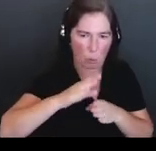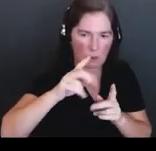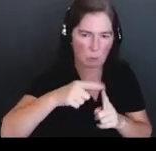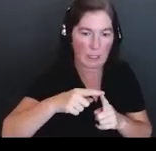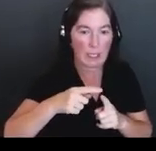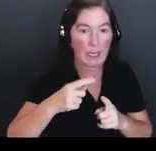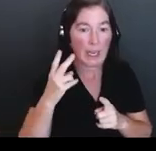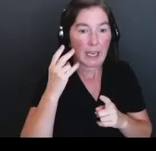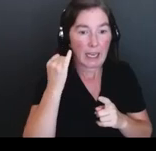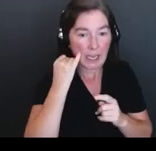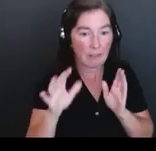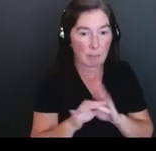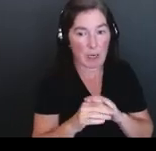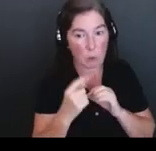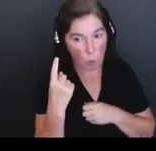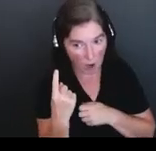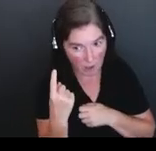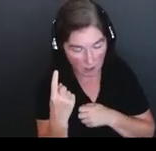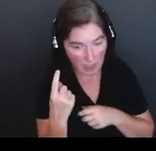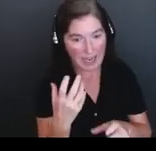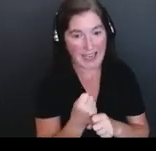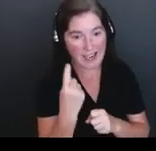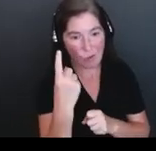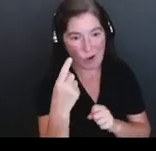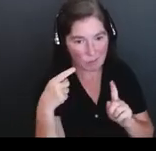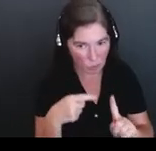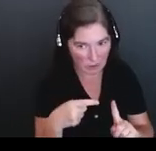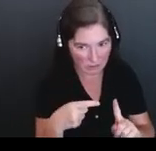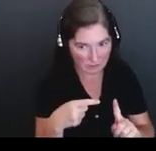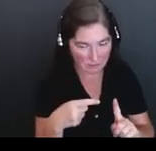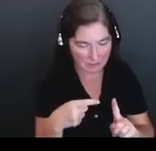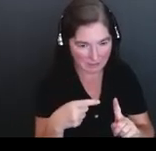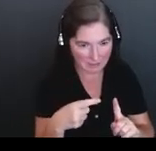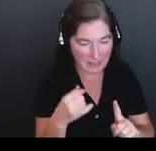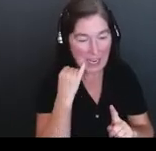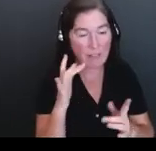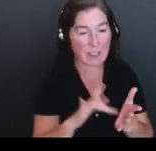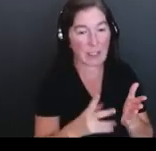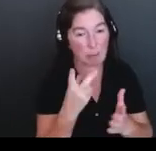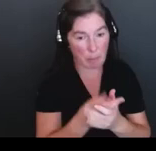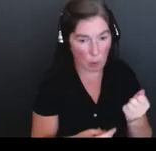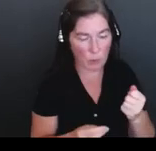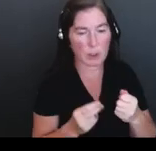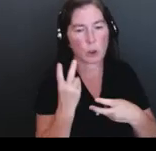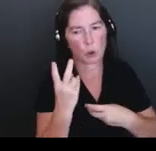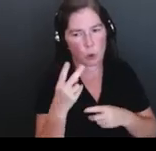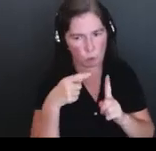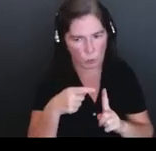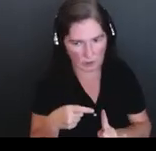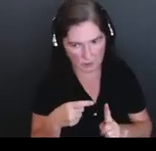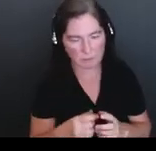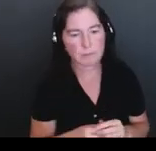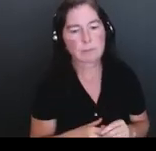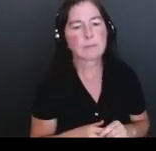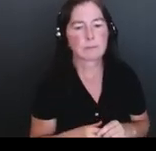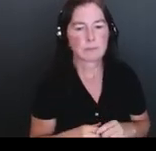Down right underneath next to points, you can select that there's multiple answers, I forgot about that part. Now it will let me select two, and then it will distribute the points evenly across